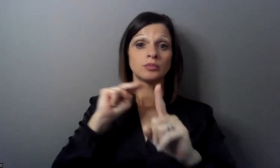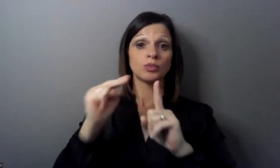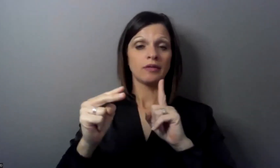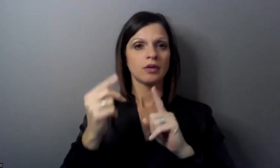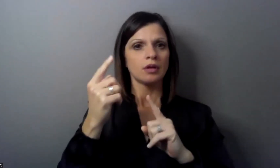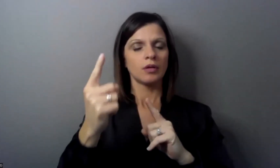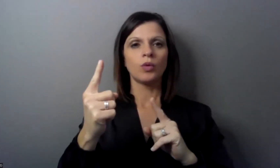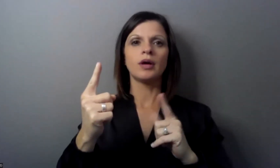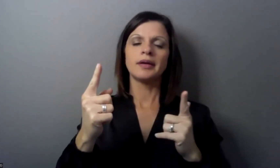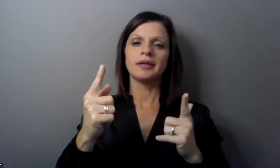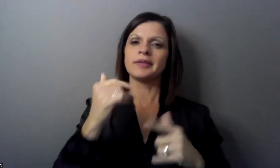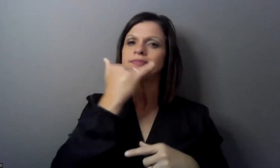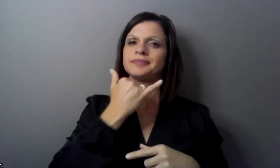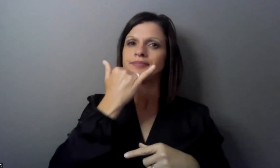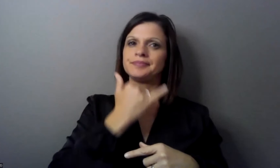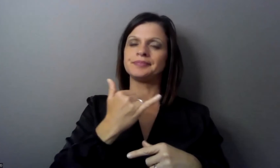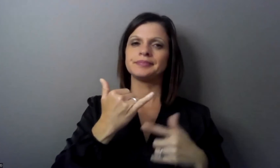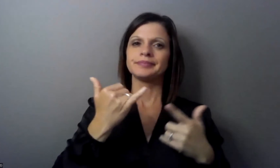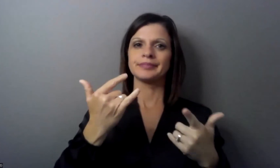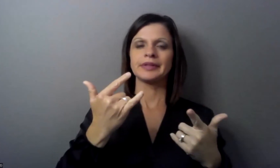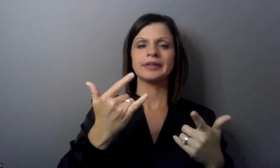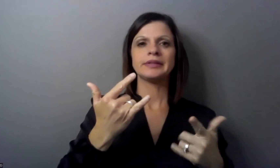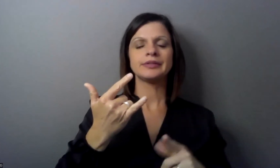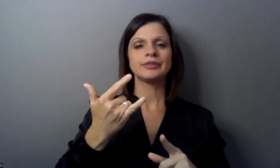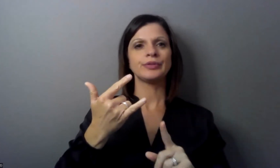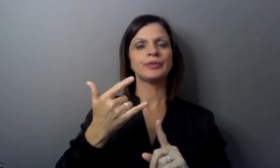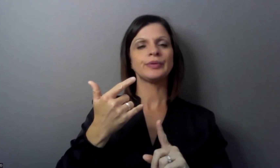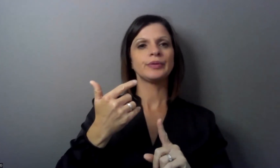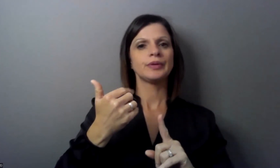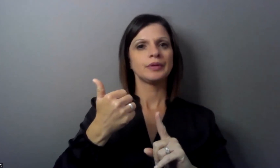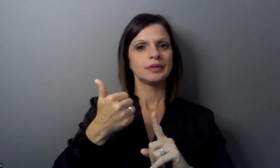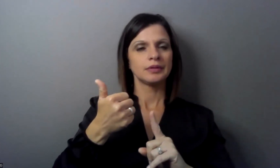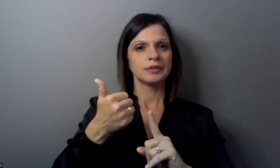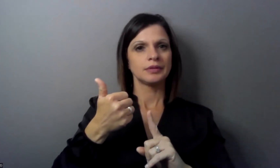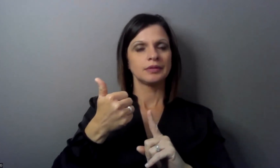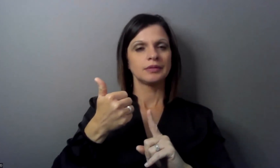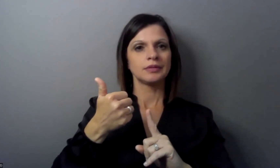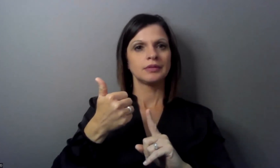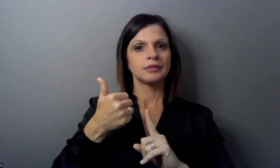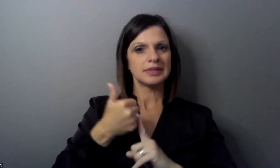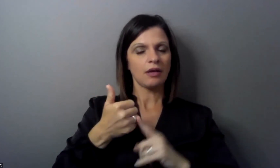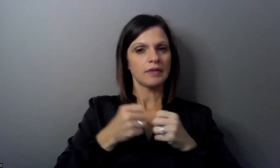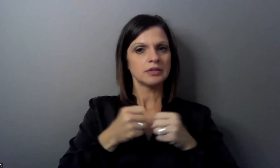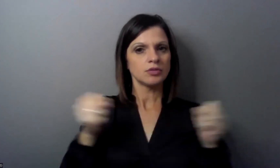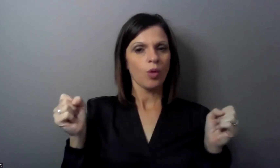when they are trying to build rapport is self disclose. I thought I would mention that. While it is okay on the peer level.